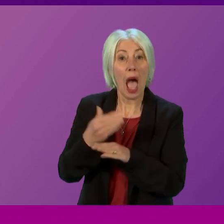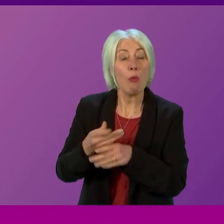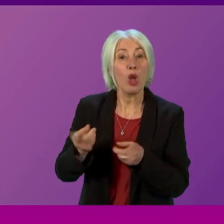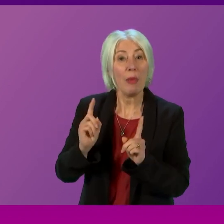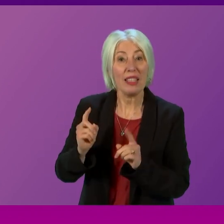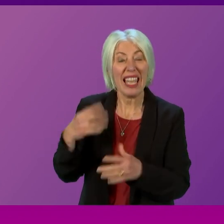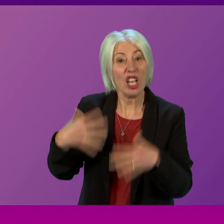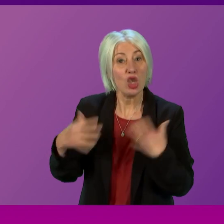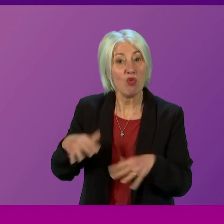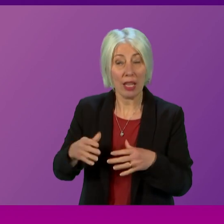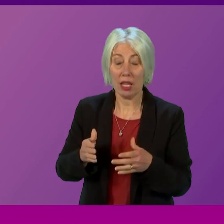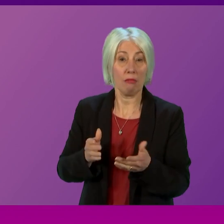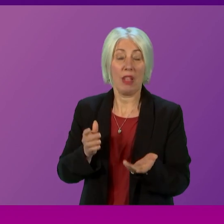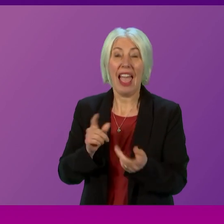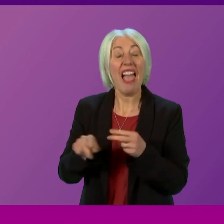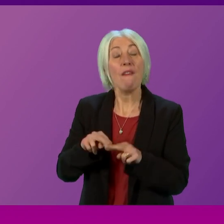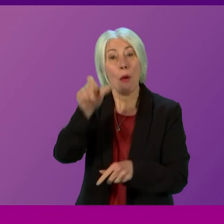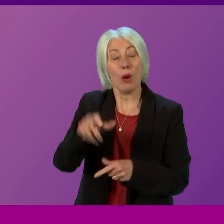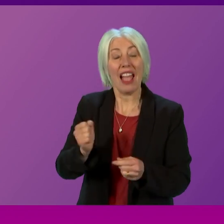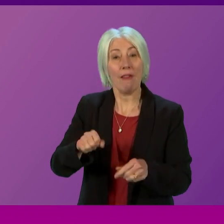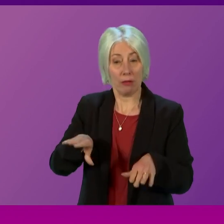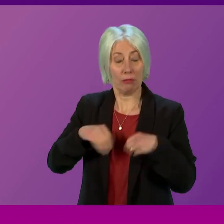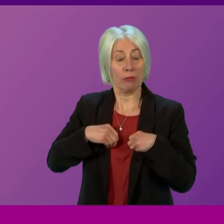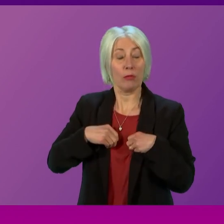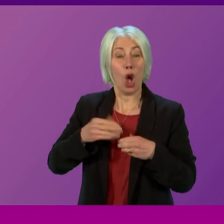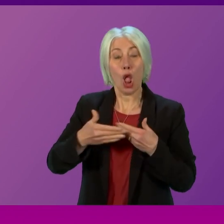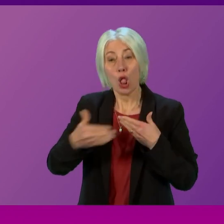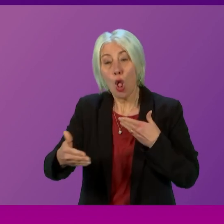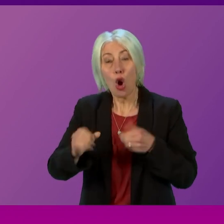workers who are suffering from long Covid that was caught at work and who are now unable to return?